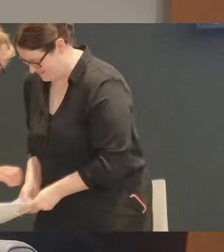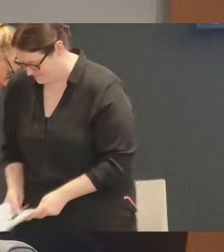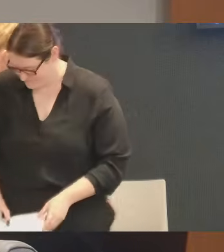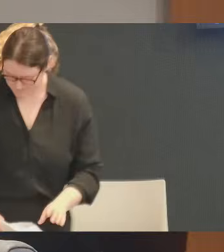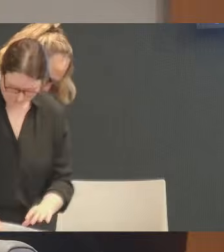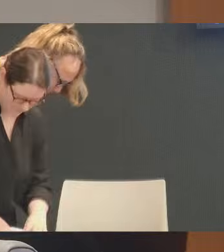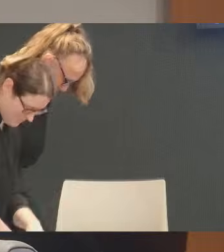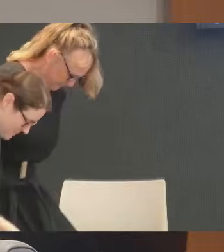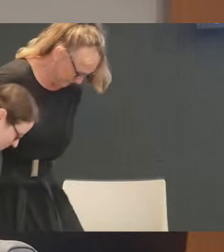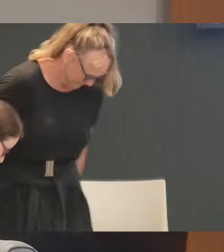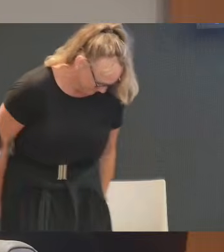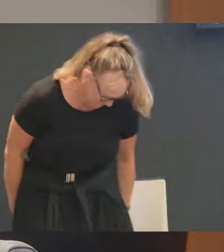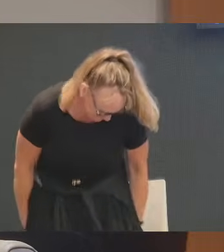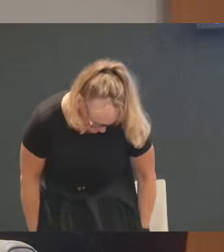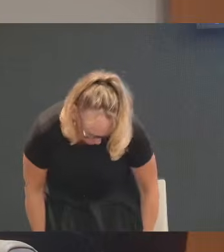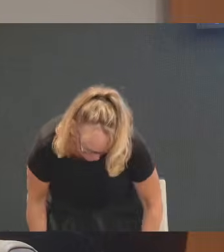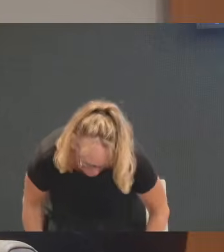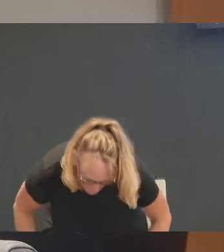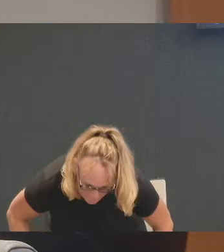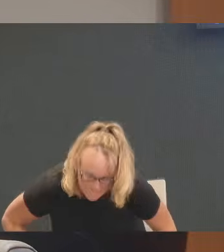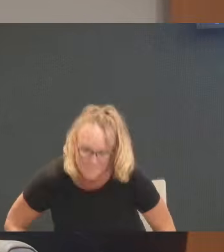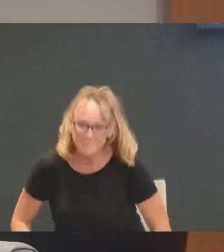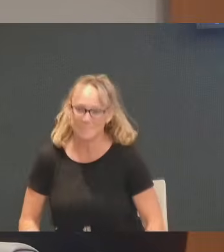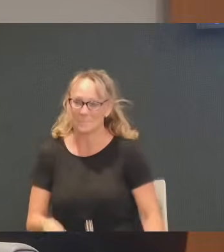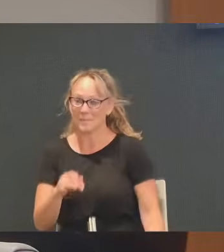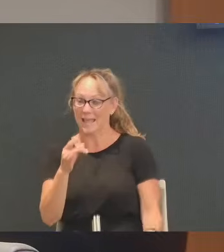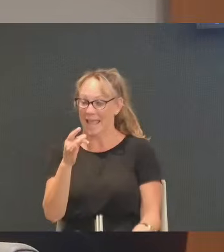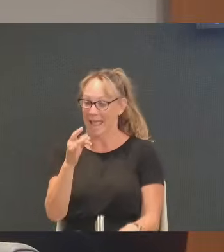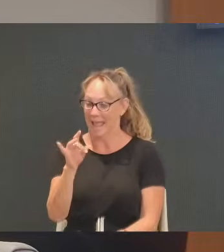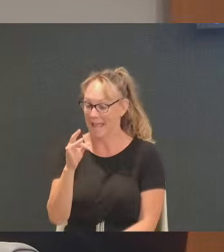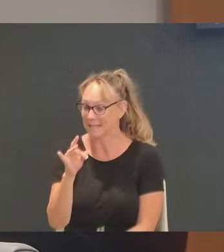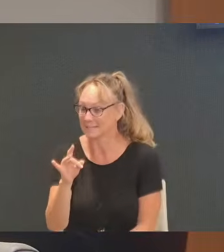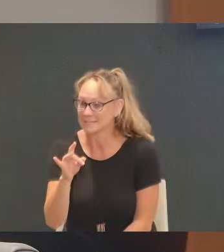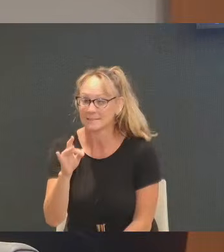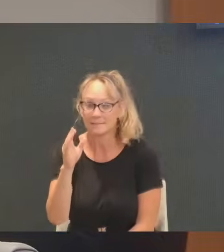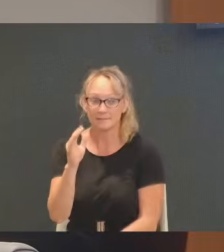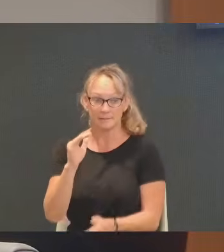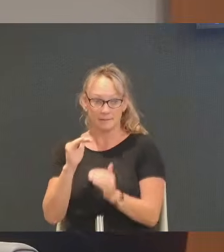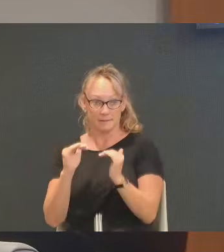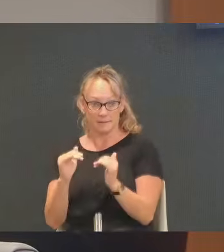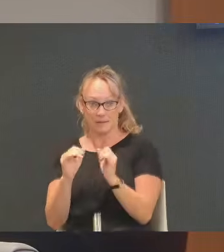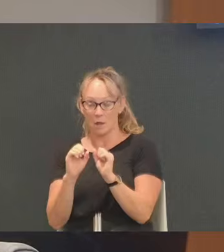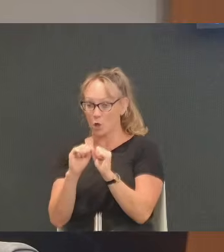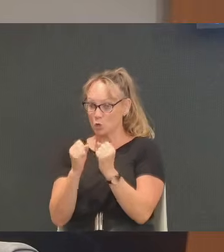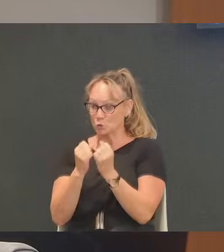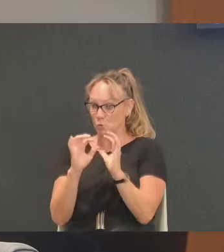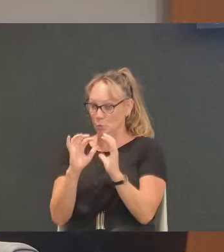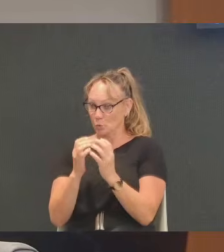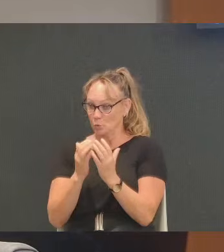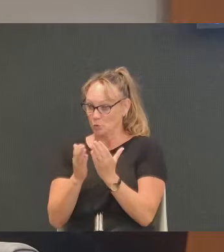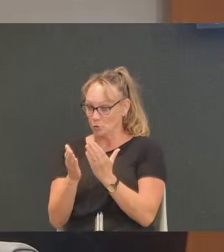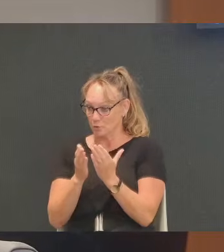clerk's stadium corner's office as well as the social services and justice programs for 1.843